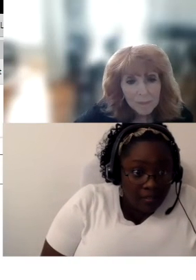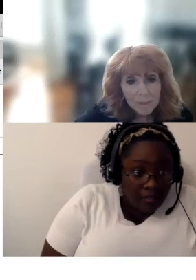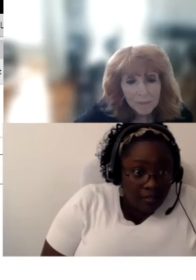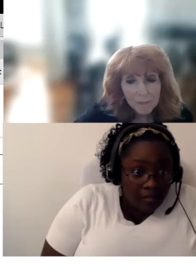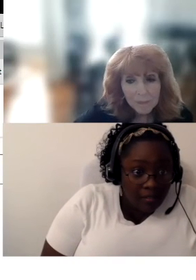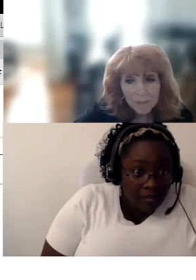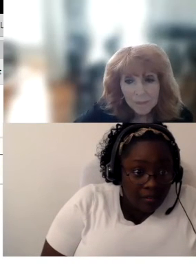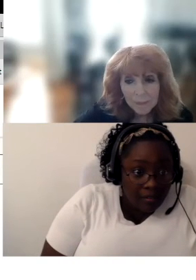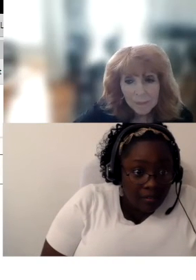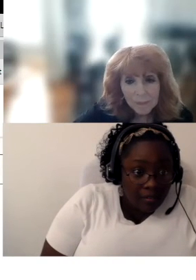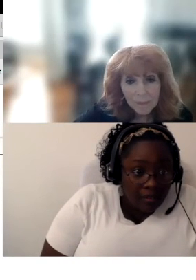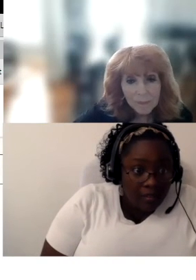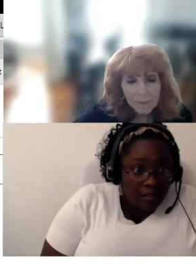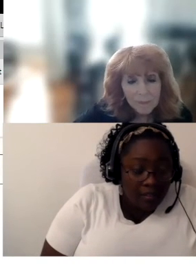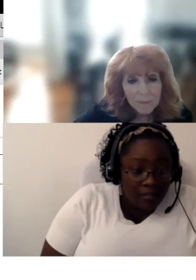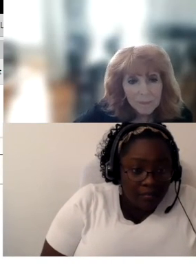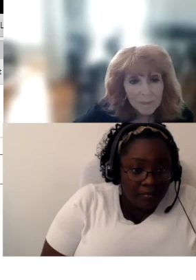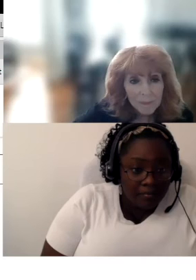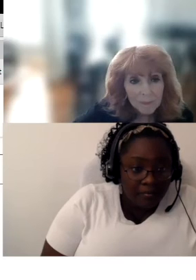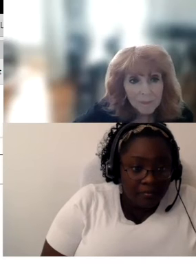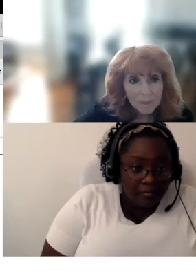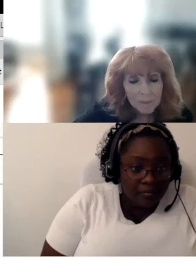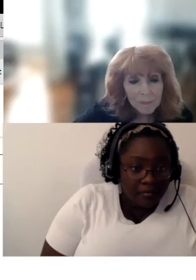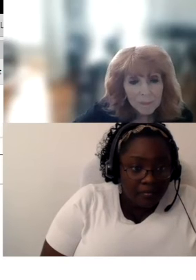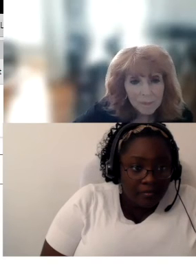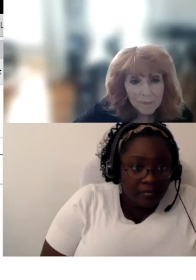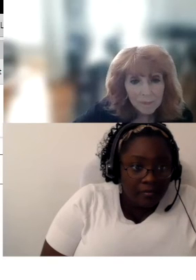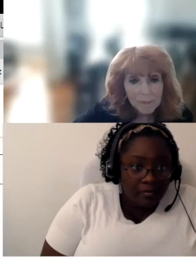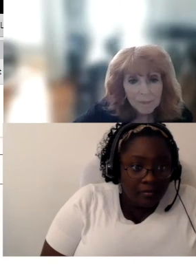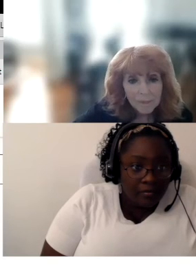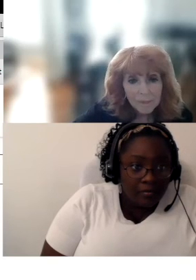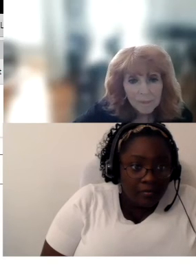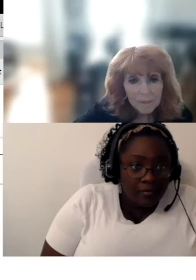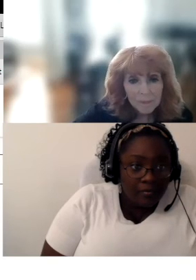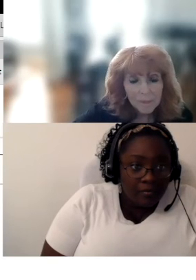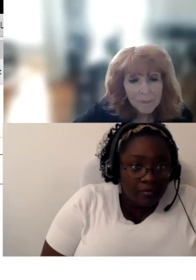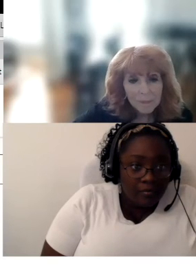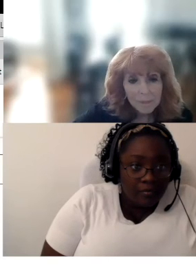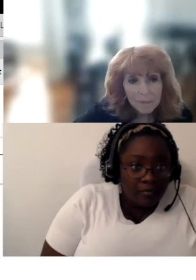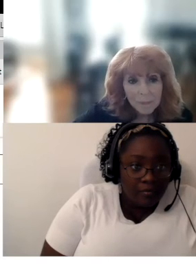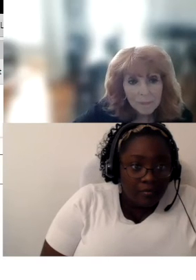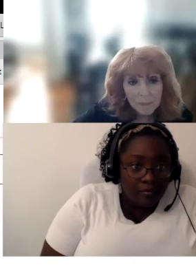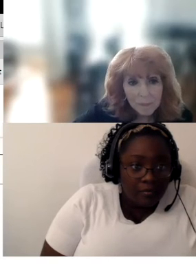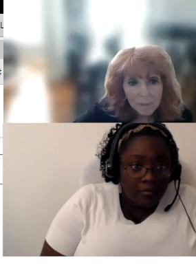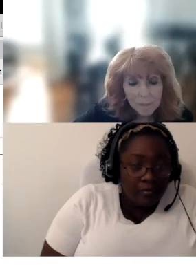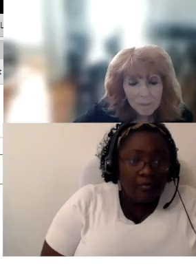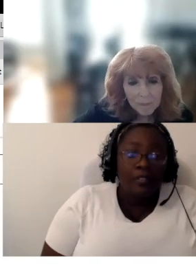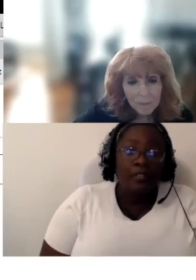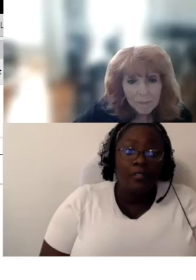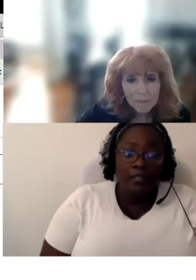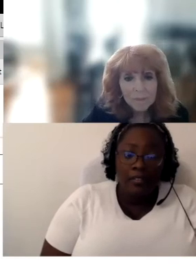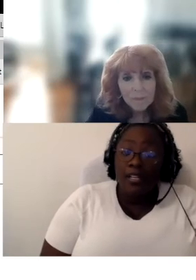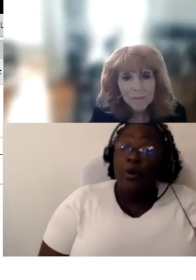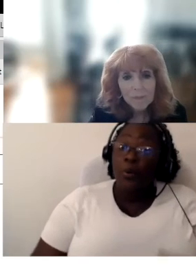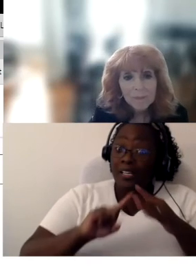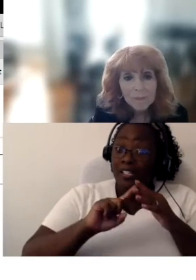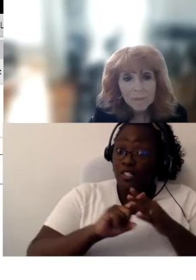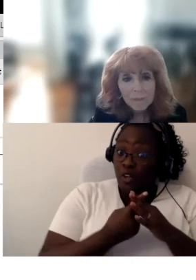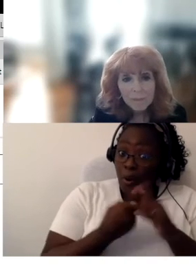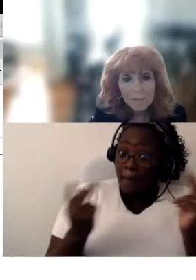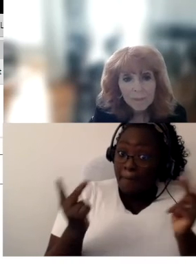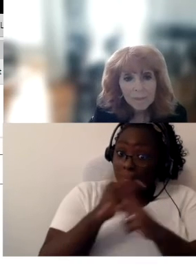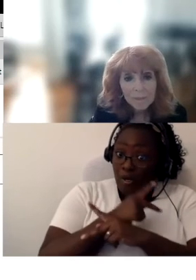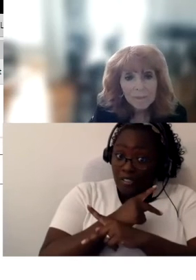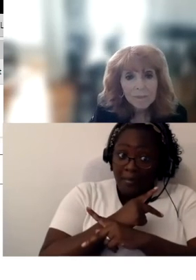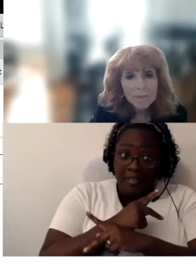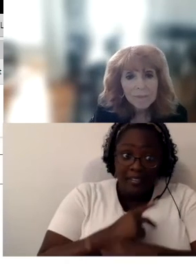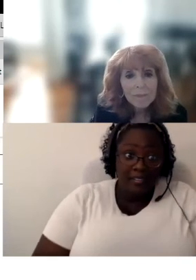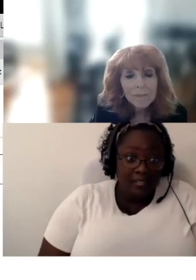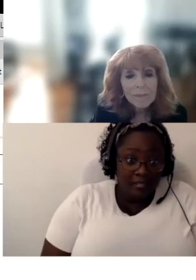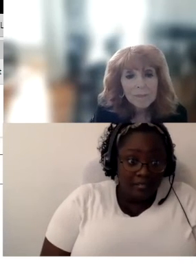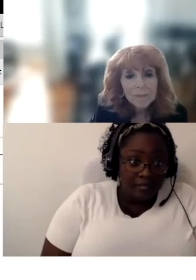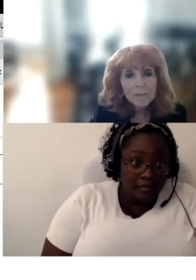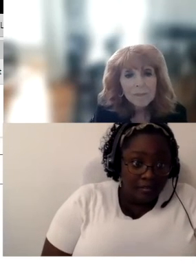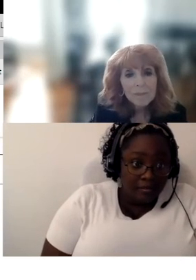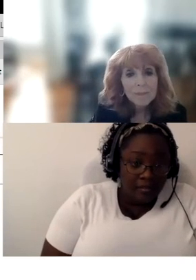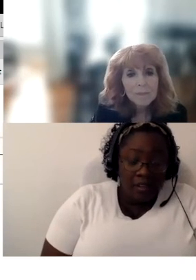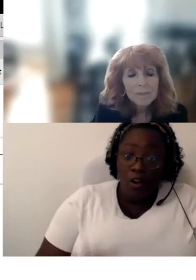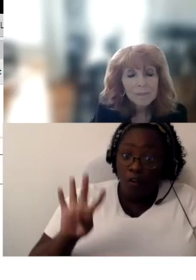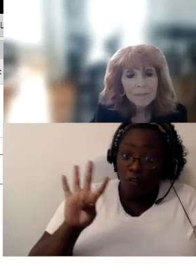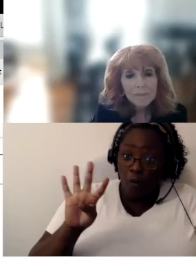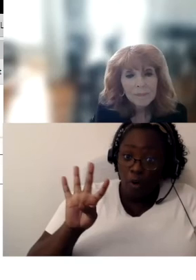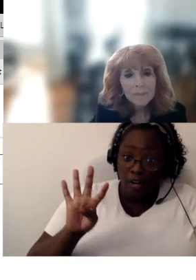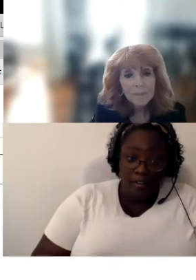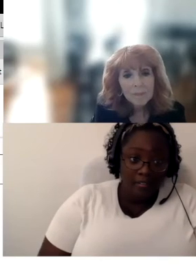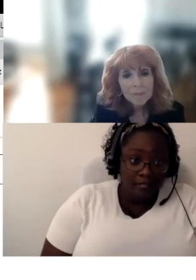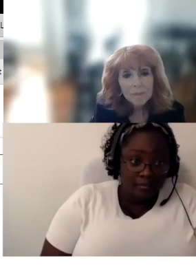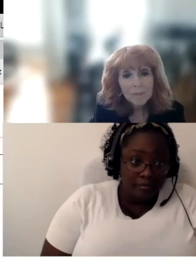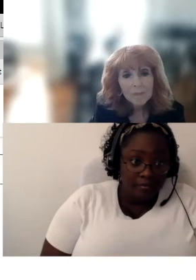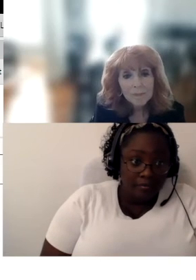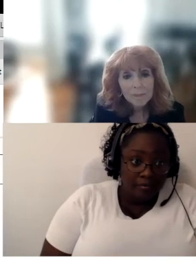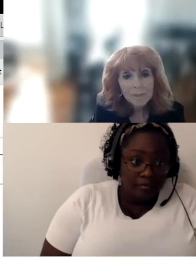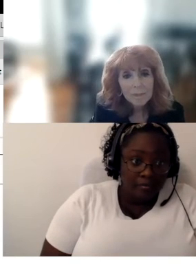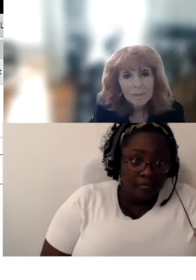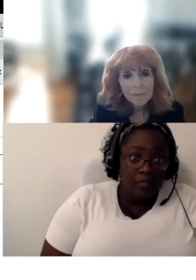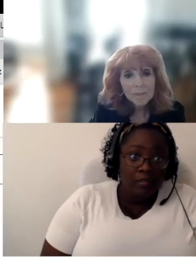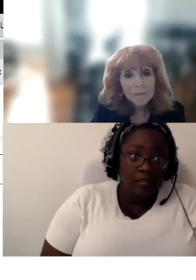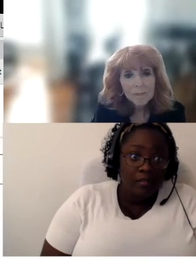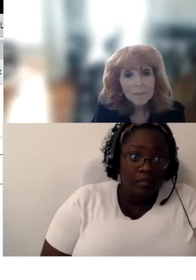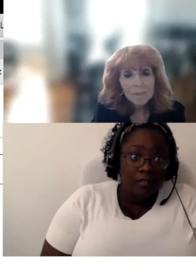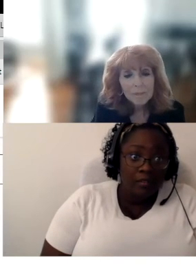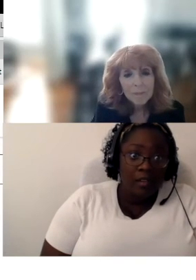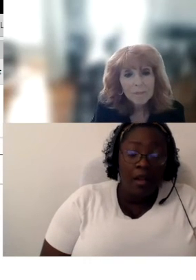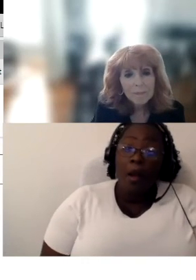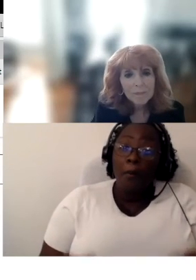our numbers today. We’re going to start with multiplying 4s. By 4s. We’re going